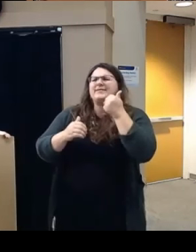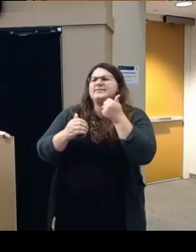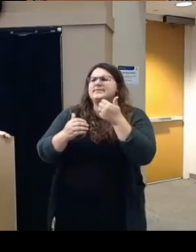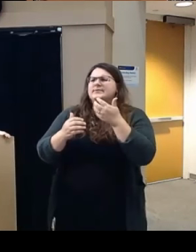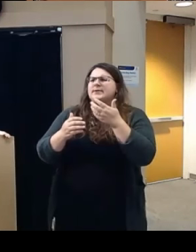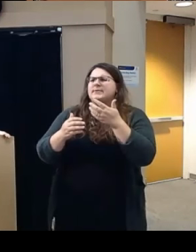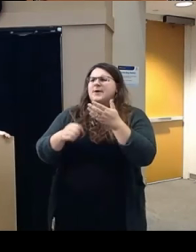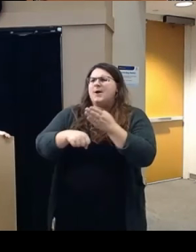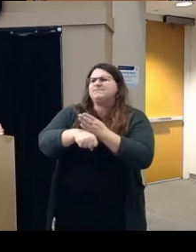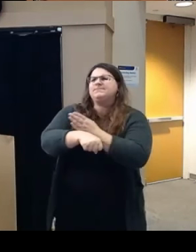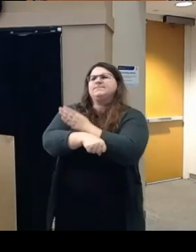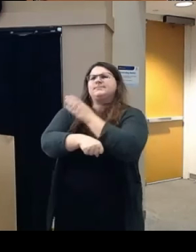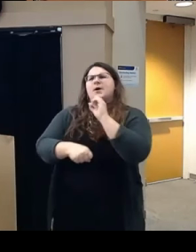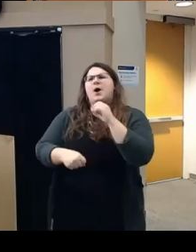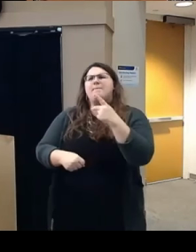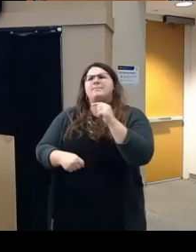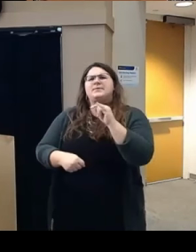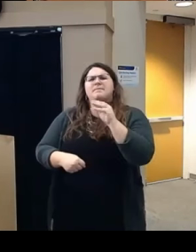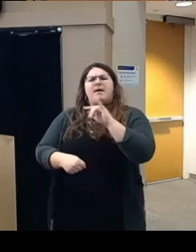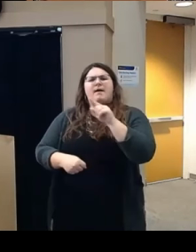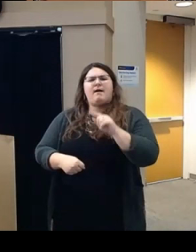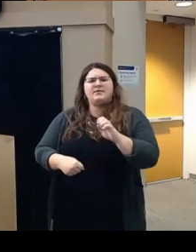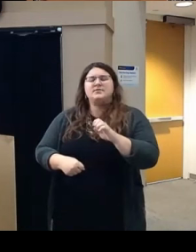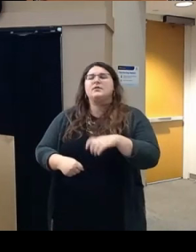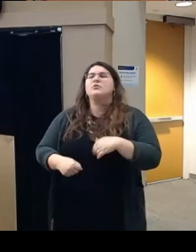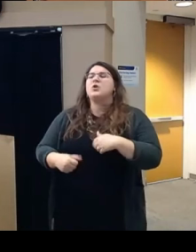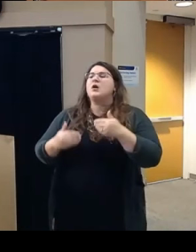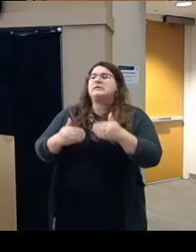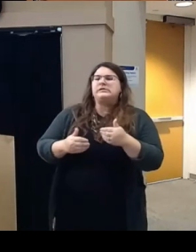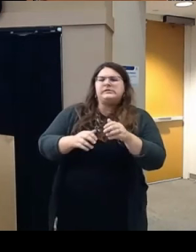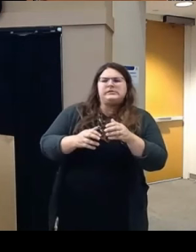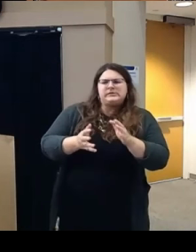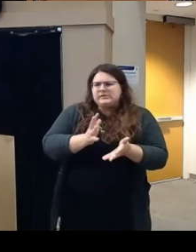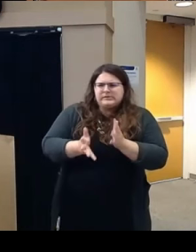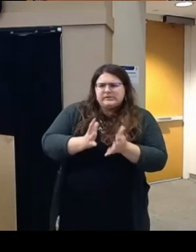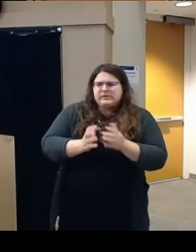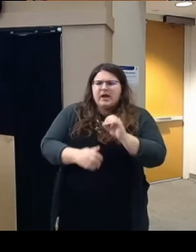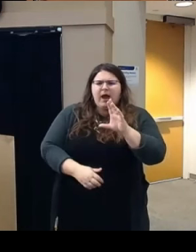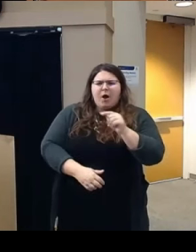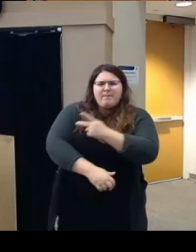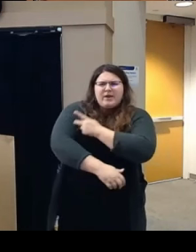um and I was doing a little bit more of that directly in the outp patient service and then um